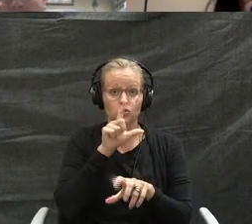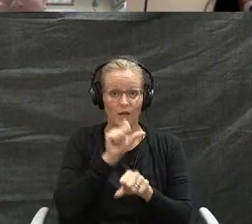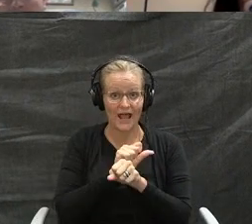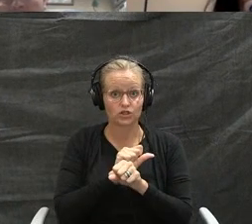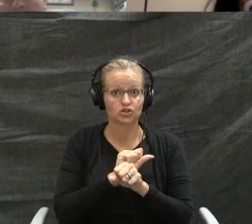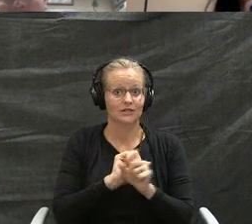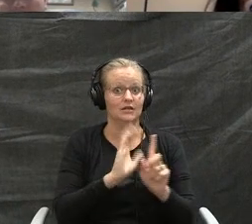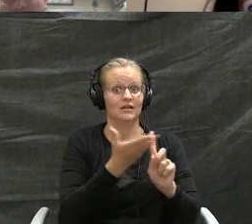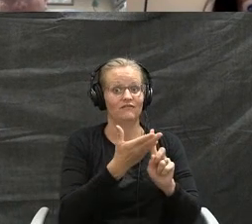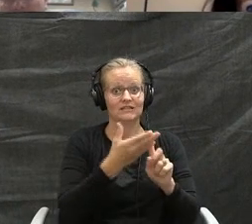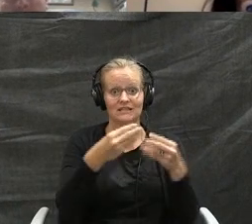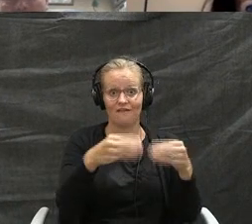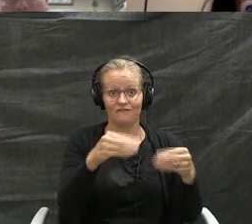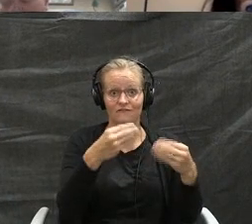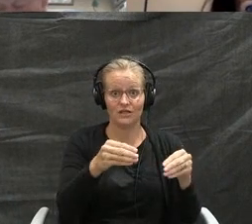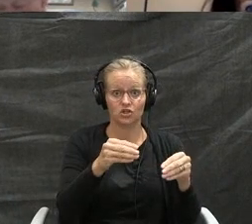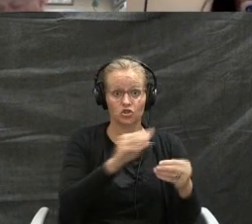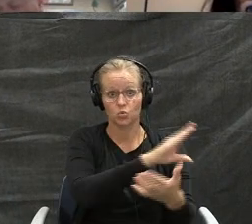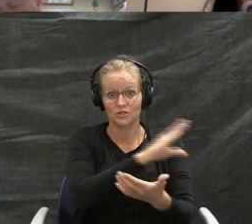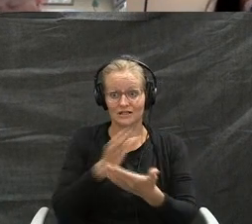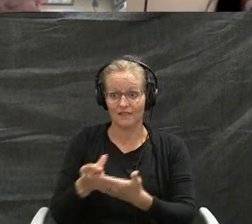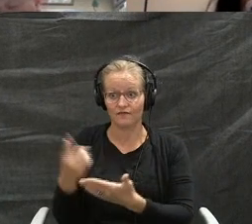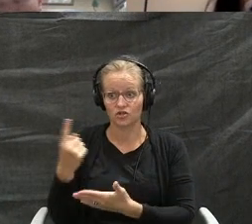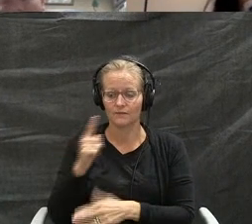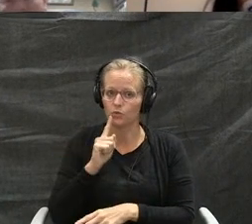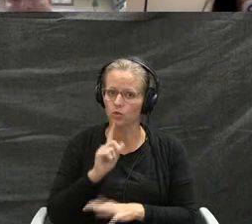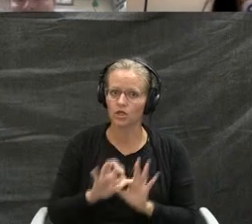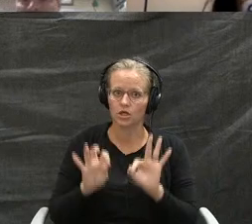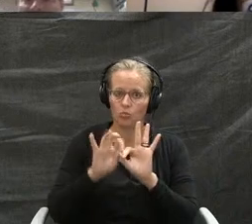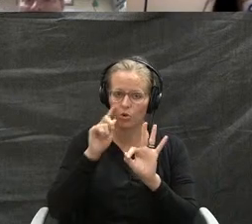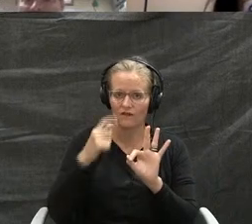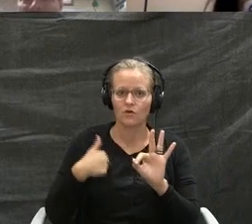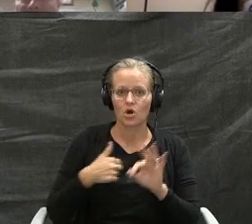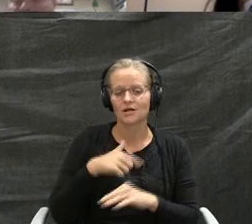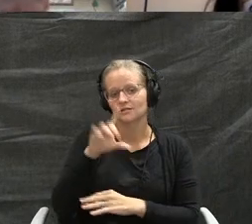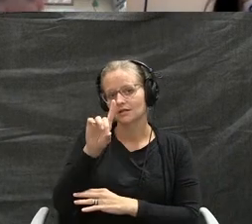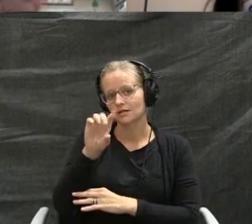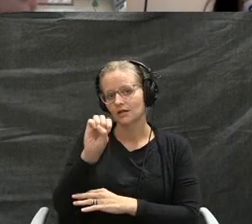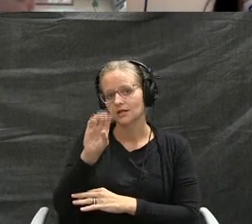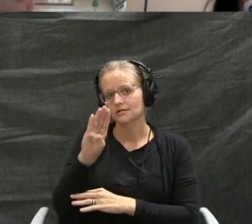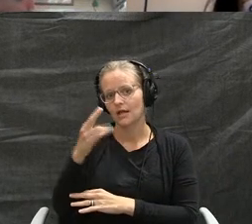getting vendors. That can actually deliver is really important, and Deb Hoffman's been doing a very good job of